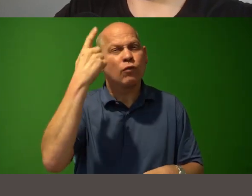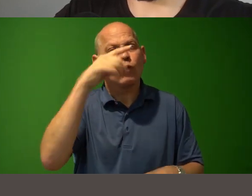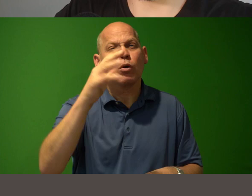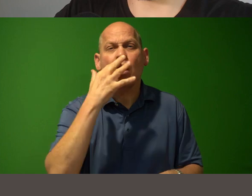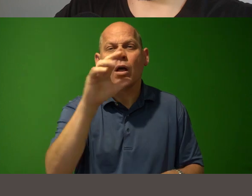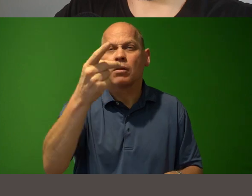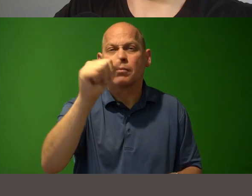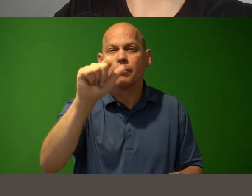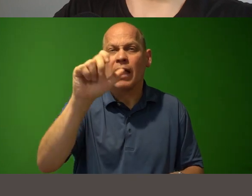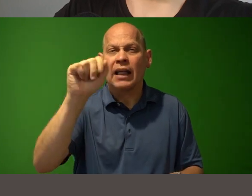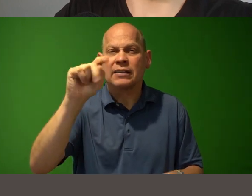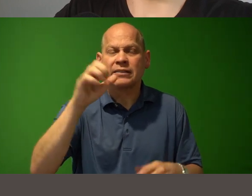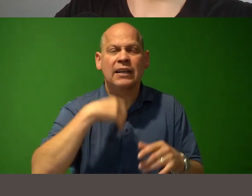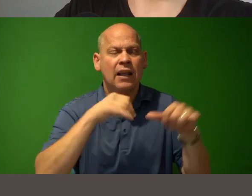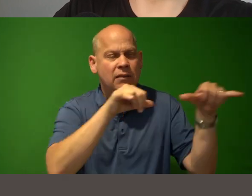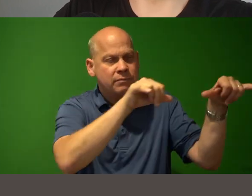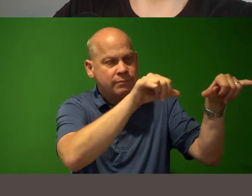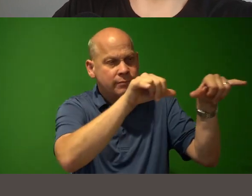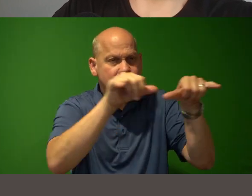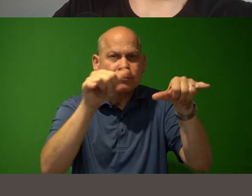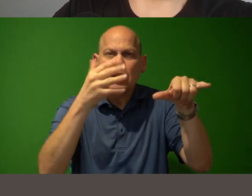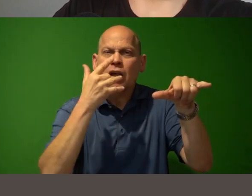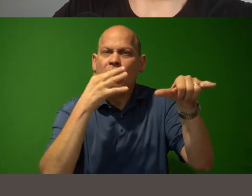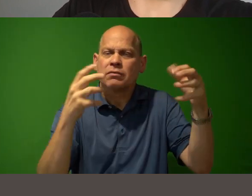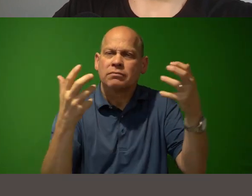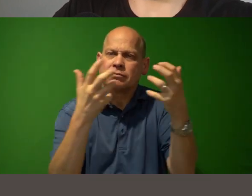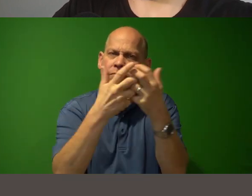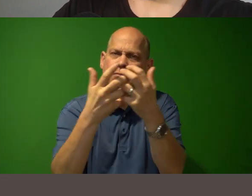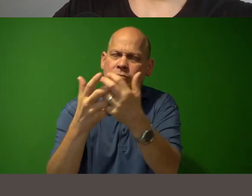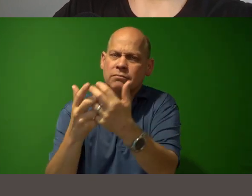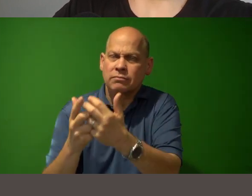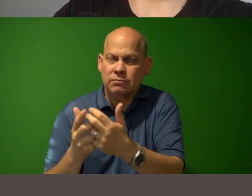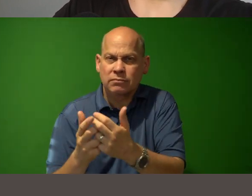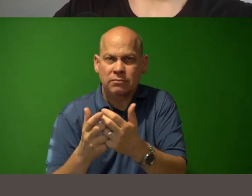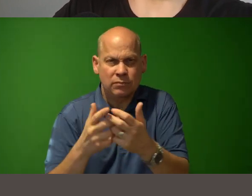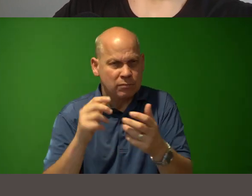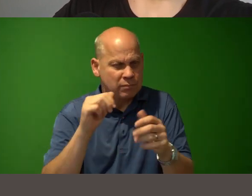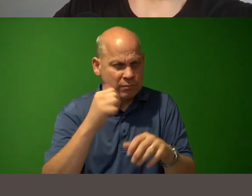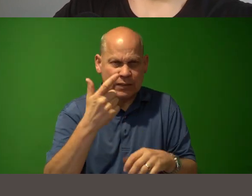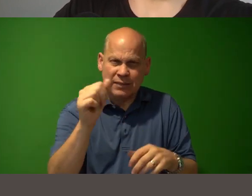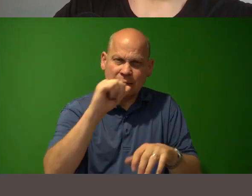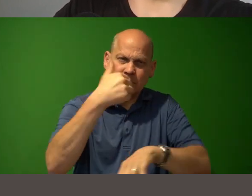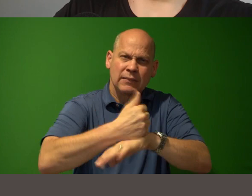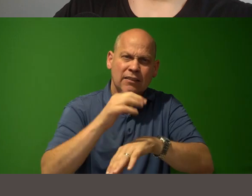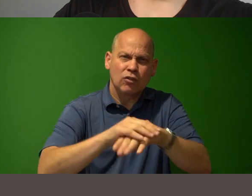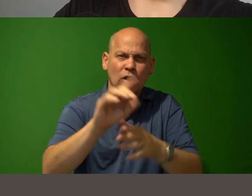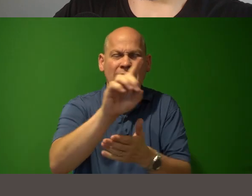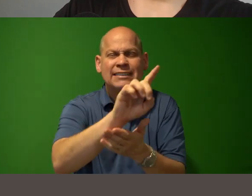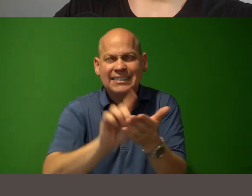color palette that has a harmonious color arrangement that is based on design theories of color.